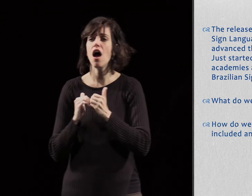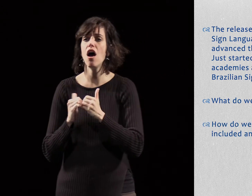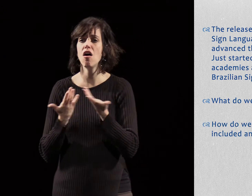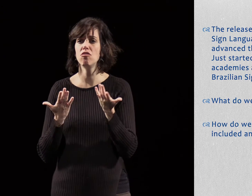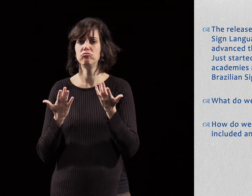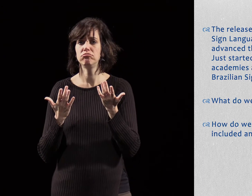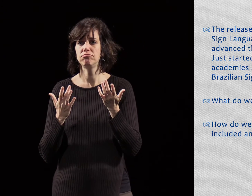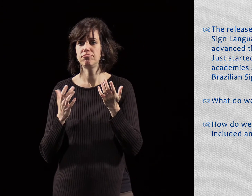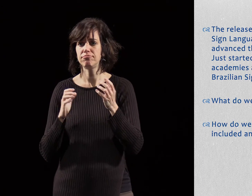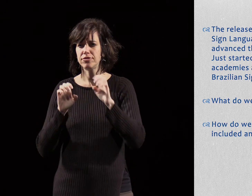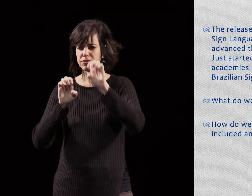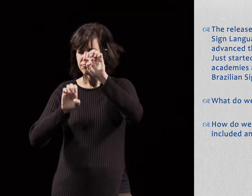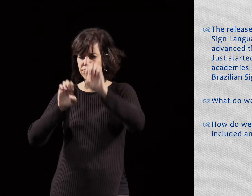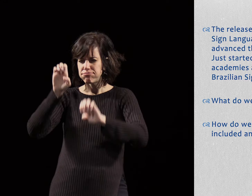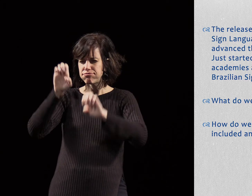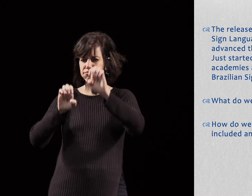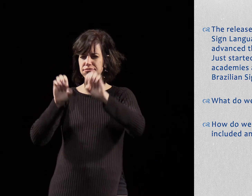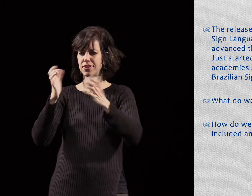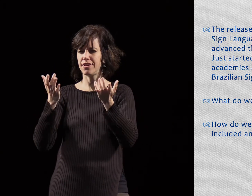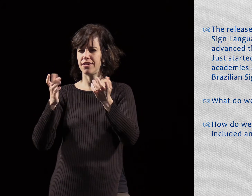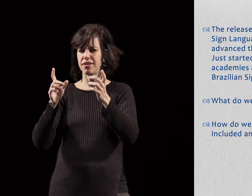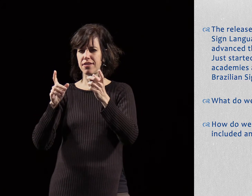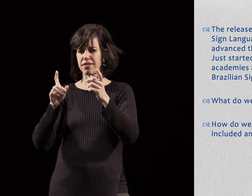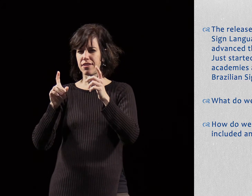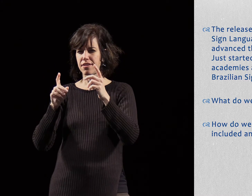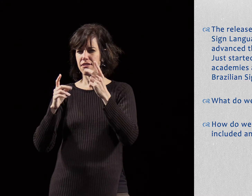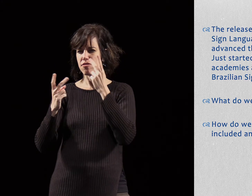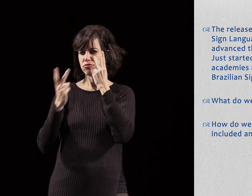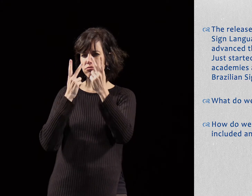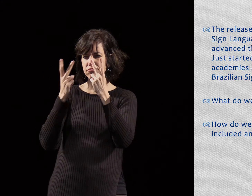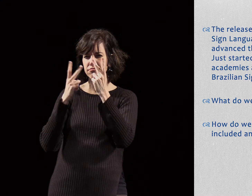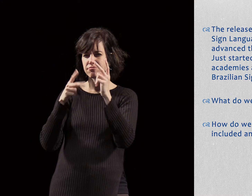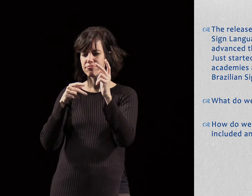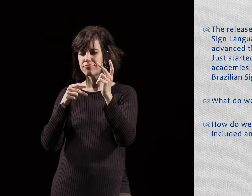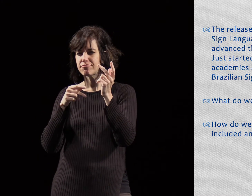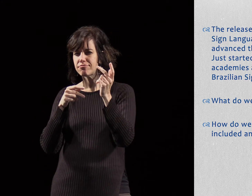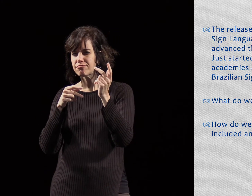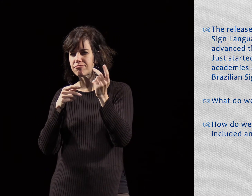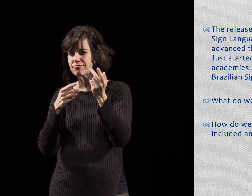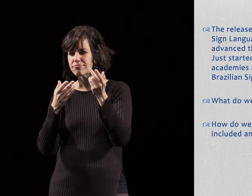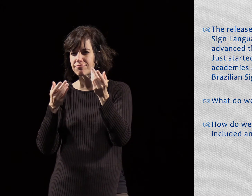The next question is, how do we evaluate the poems included in the anthology?